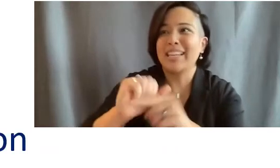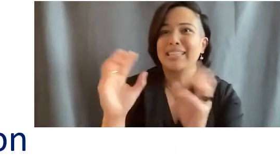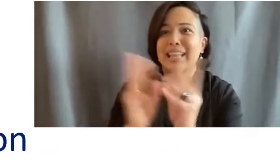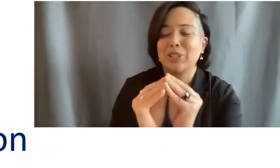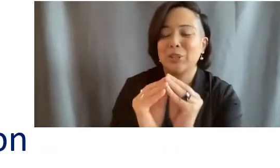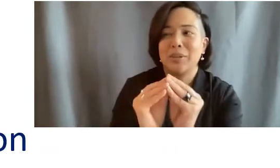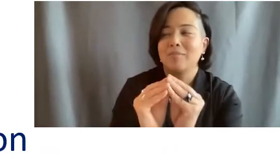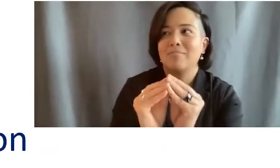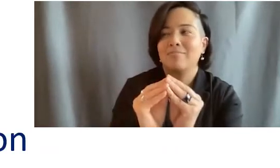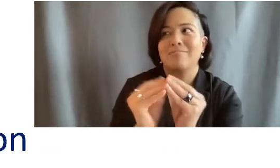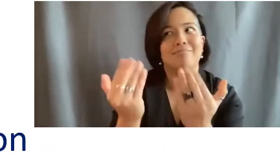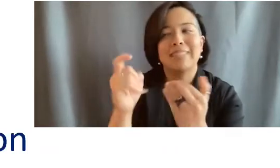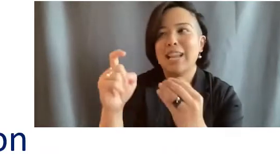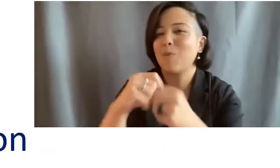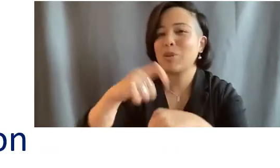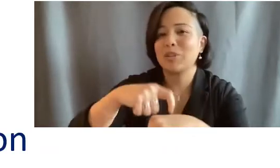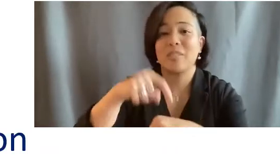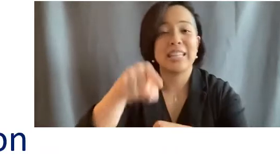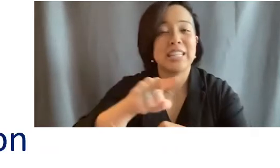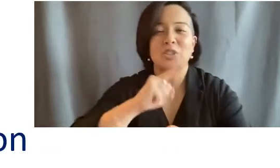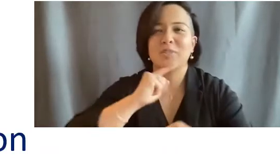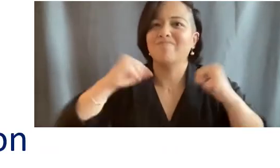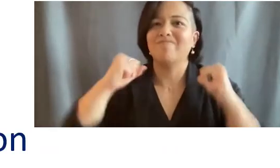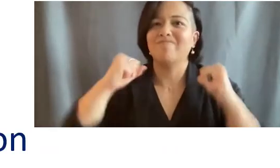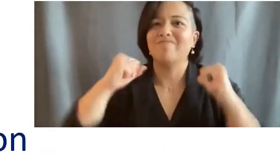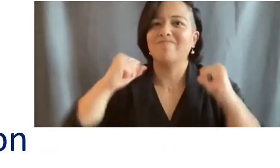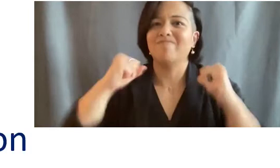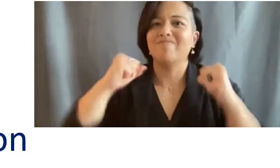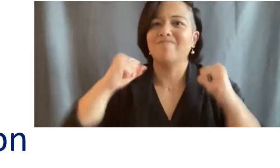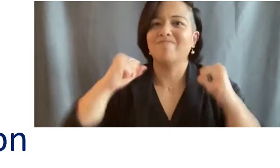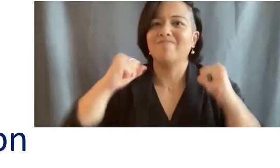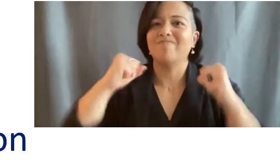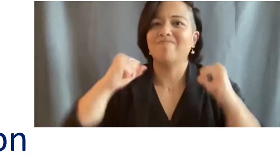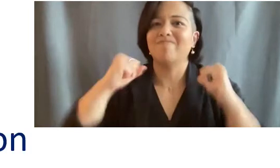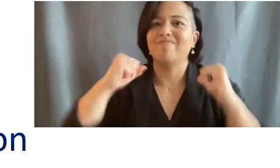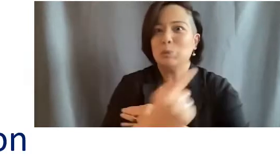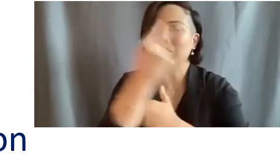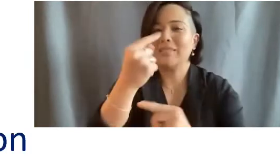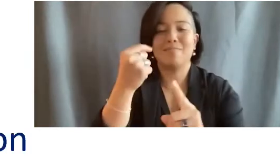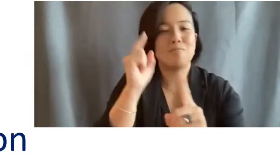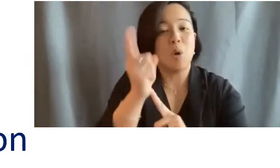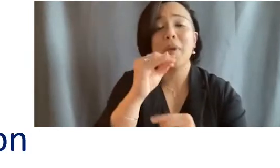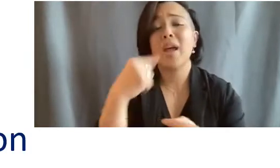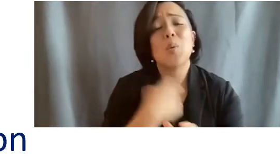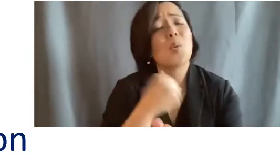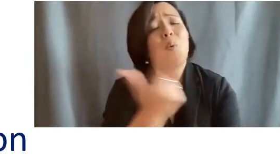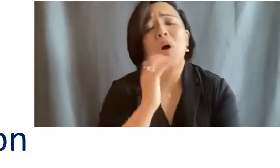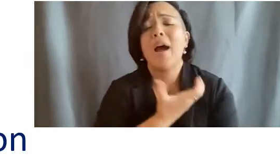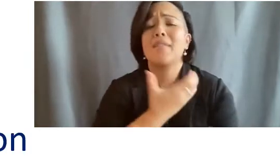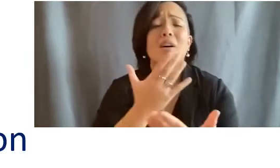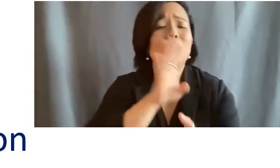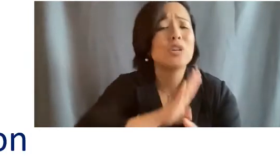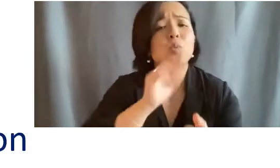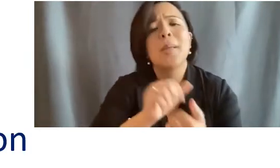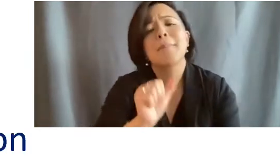we're going to do it, but this is really important.